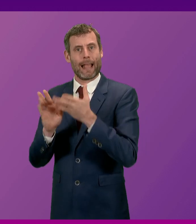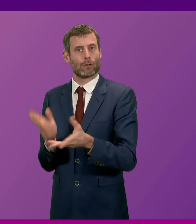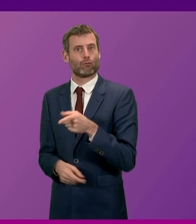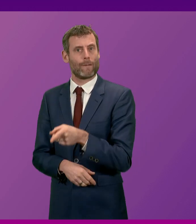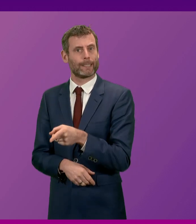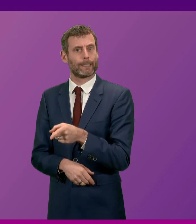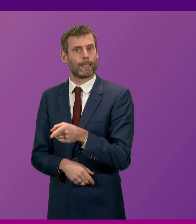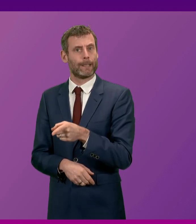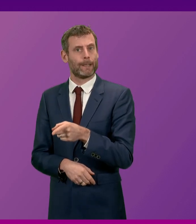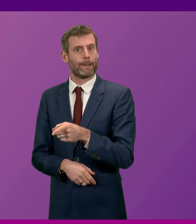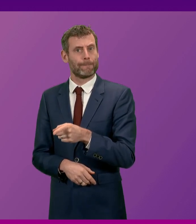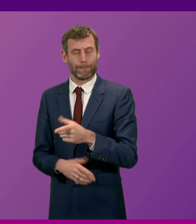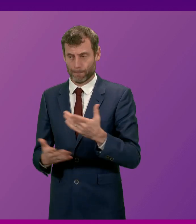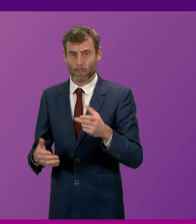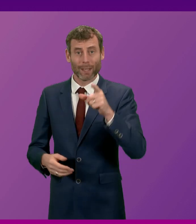of the changes to employers’ national insurance contributions in the United Kingdom Government’s